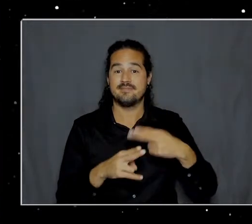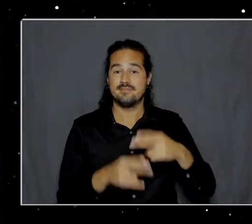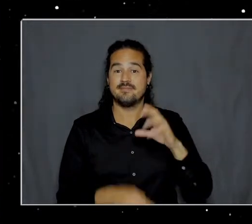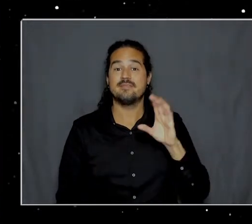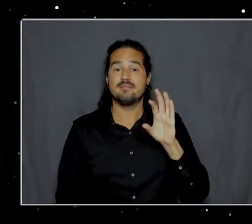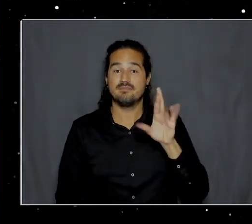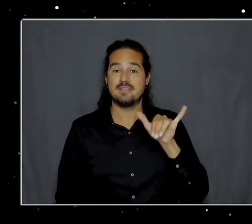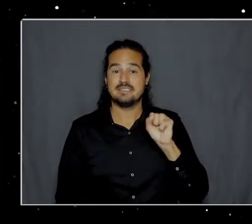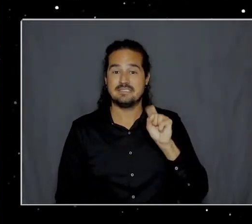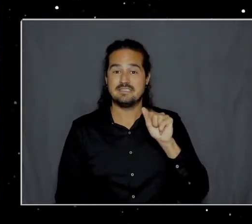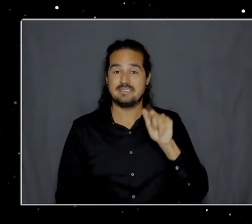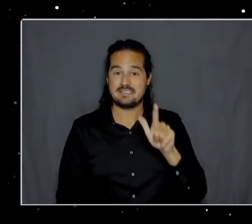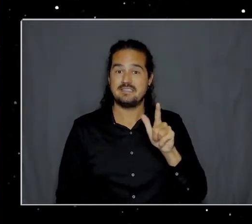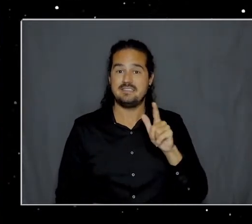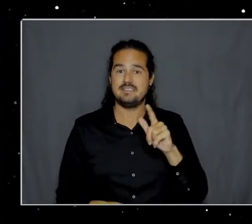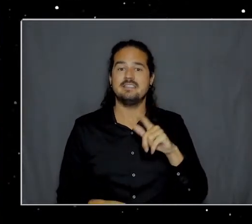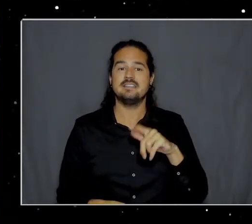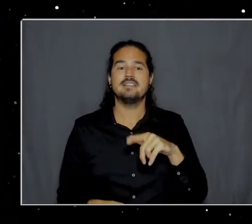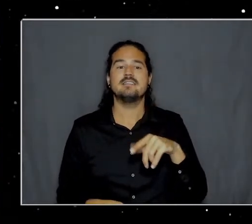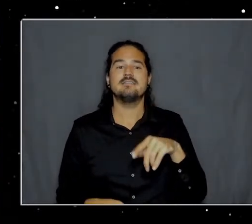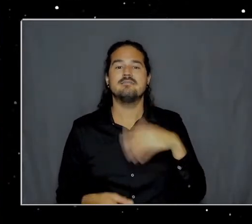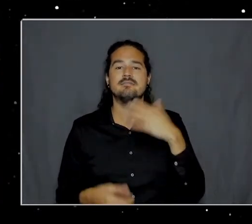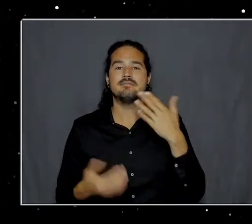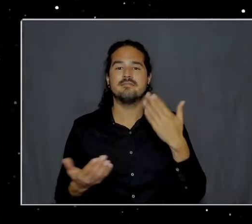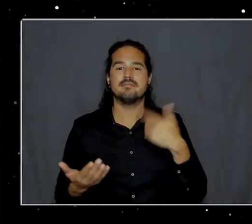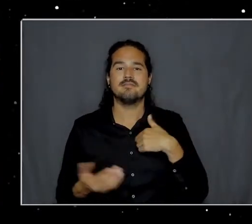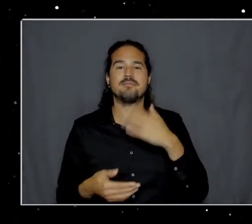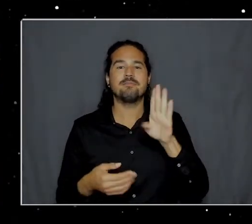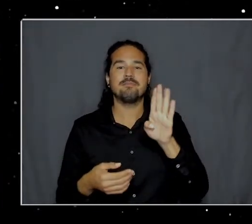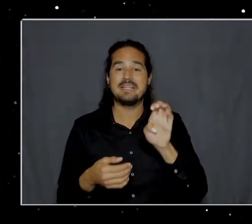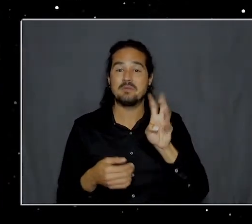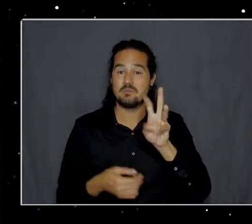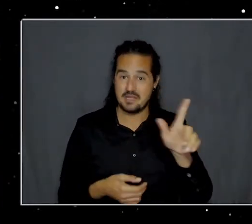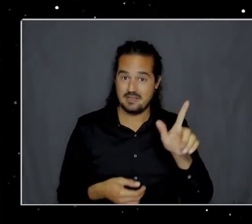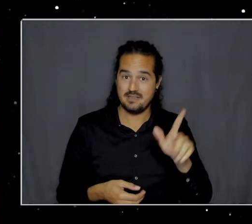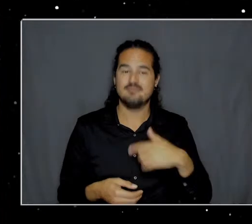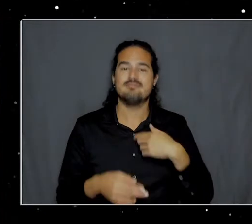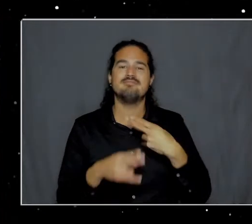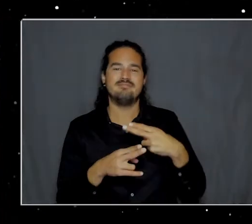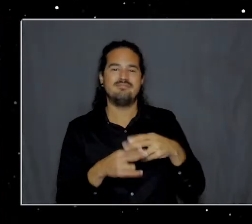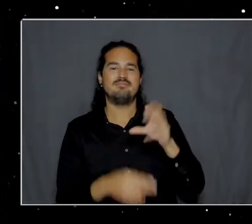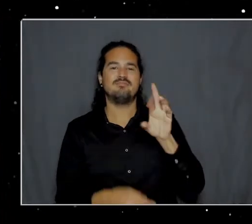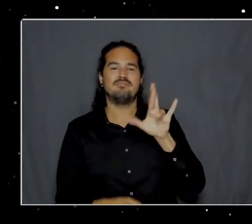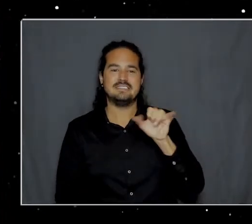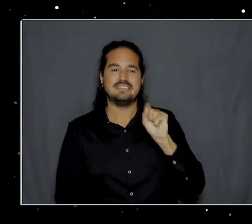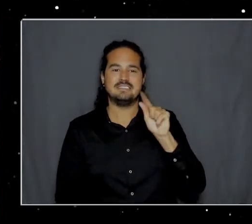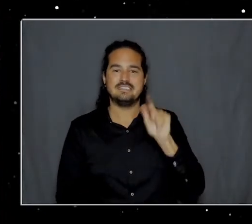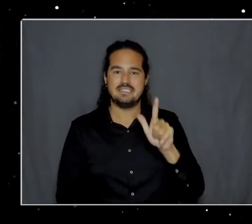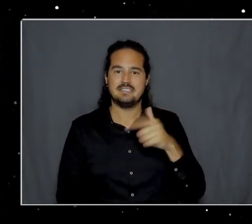TIKALI. 'ALAWOI SI'SEC. CAM CO 'NIT CRYSTAL.